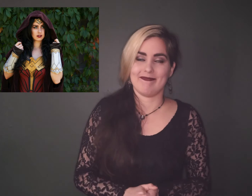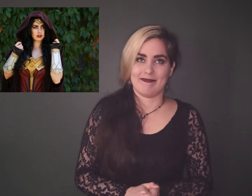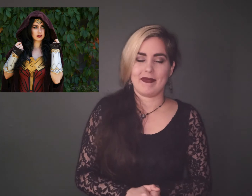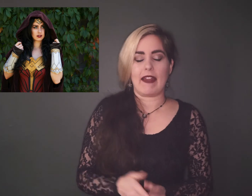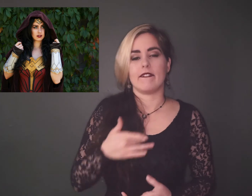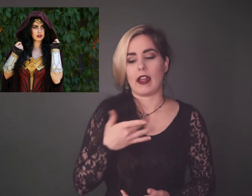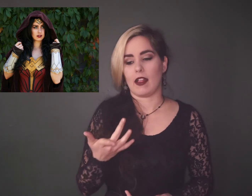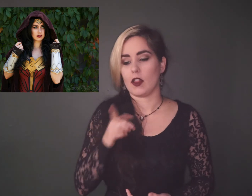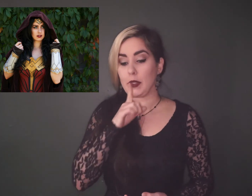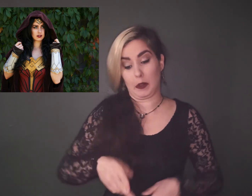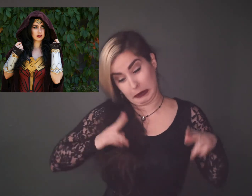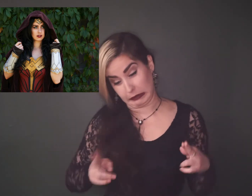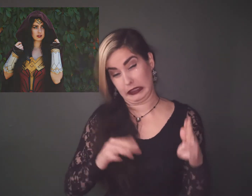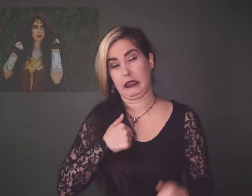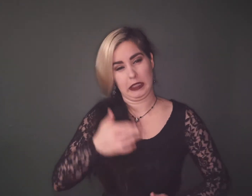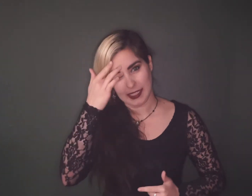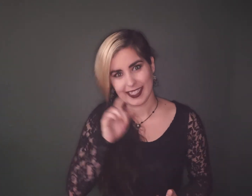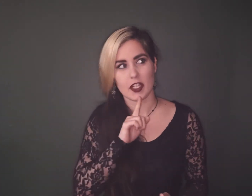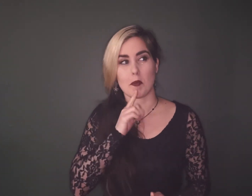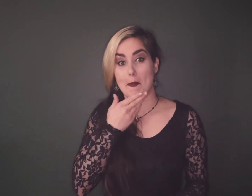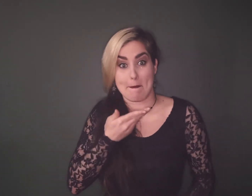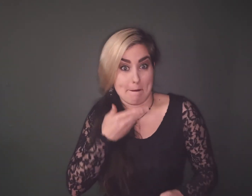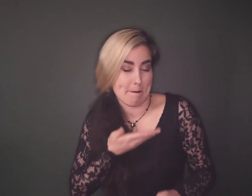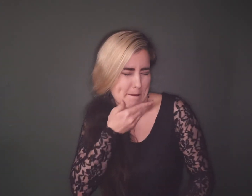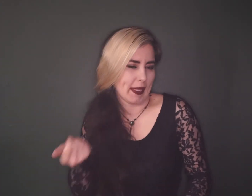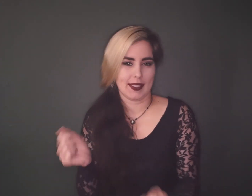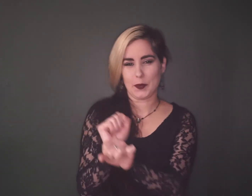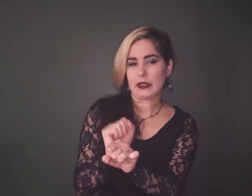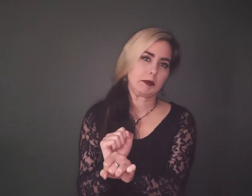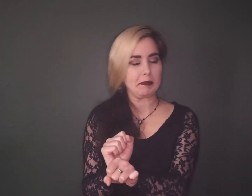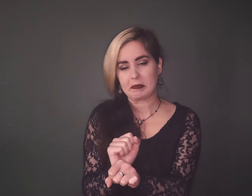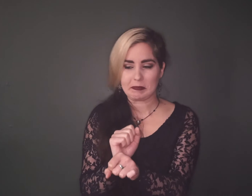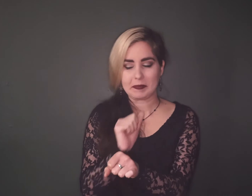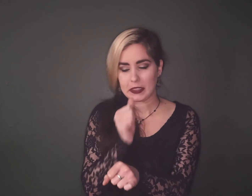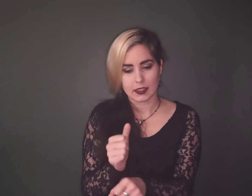I feel that between being sick and rushing the costume, it's not an example of my best work.